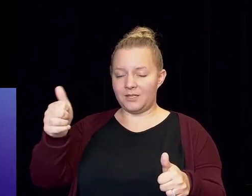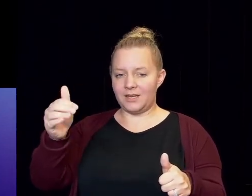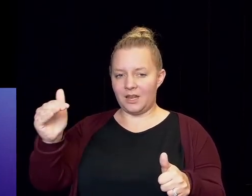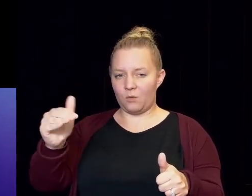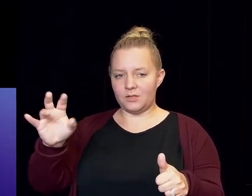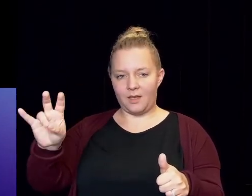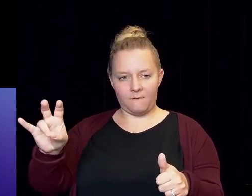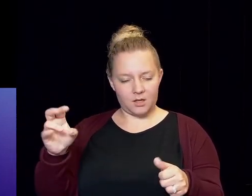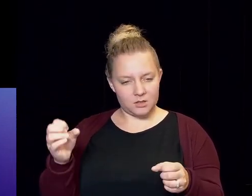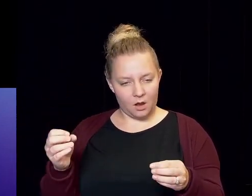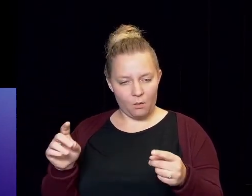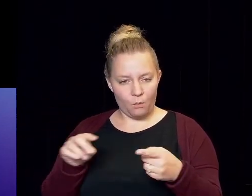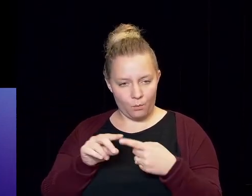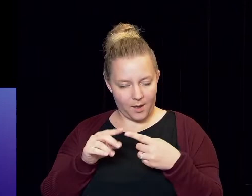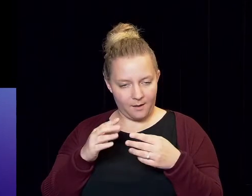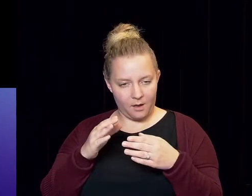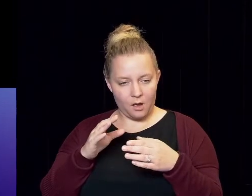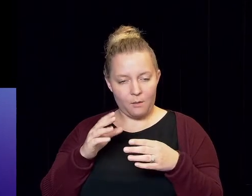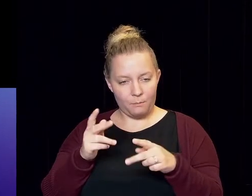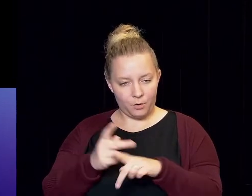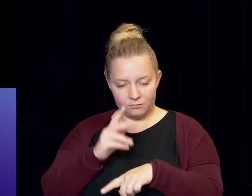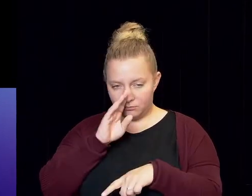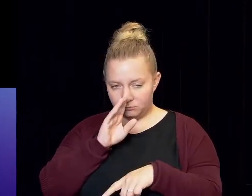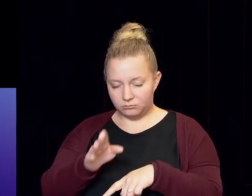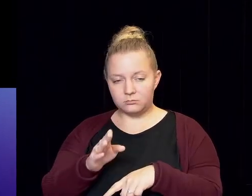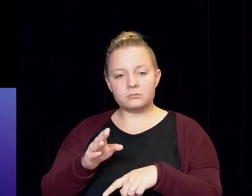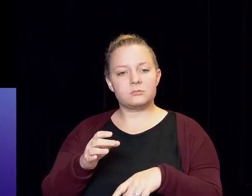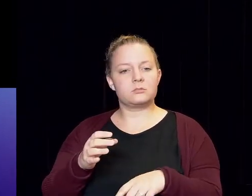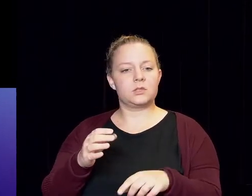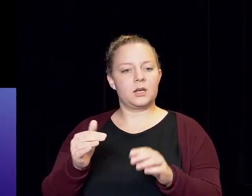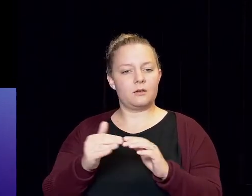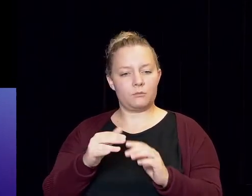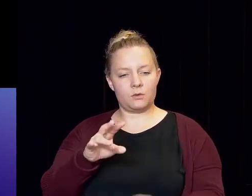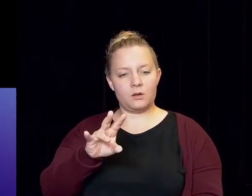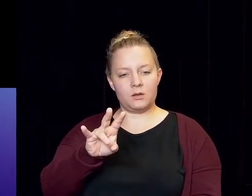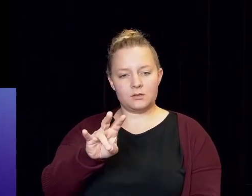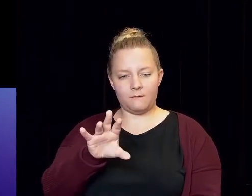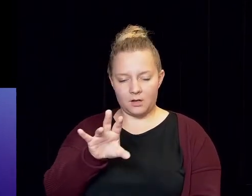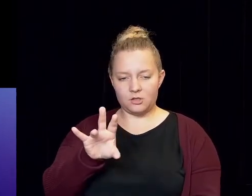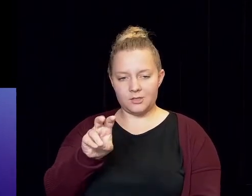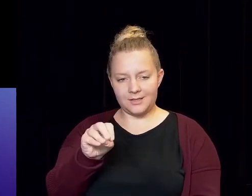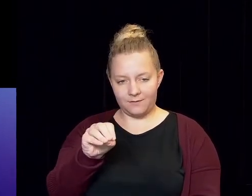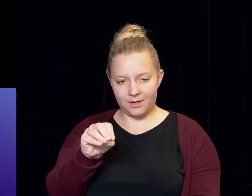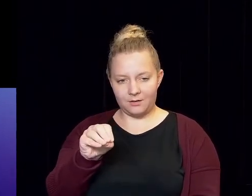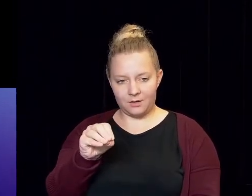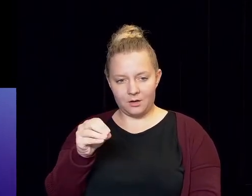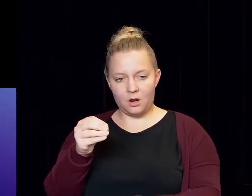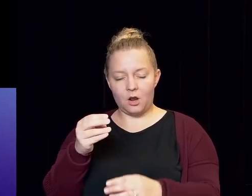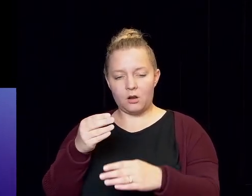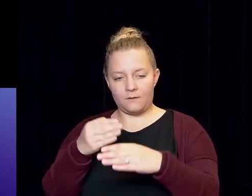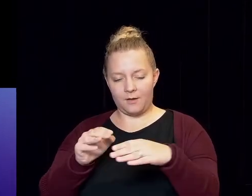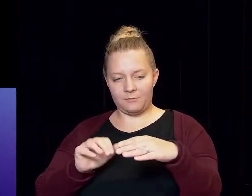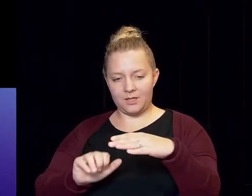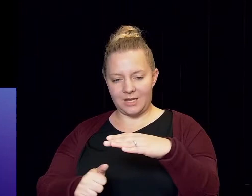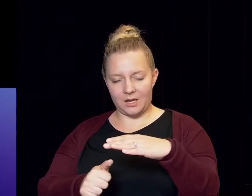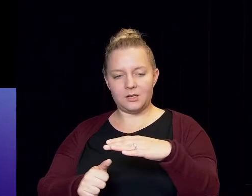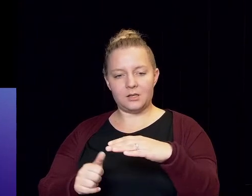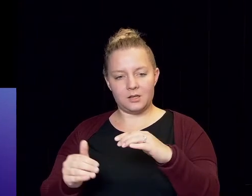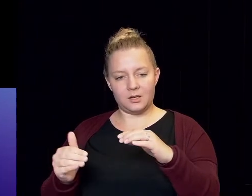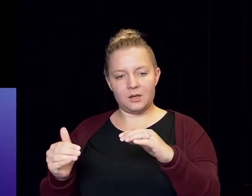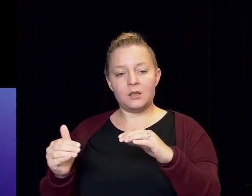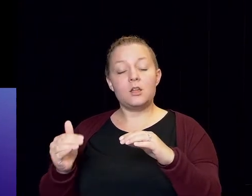And so, when I multiply straight across, I get 770/10 which means I know I can take that